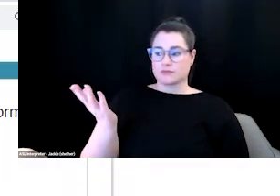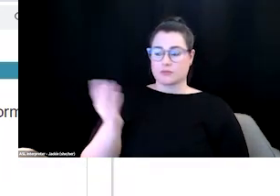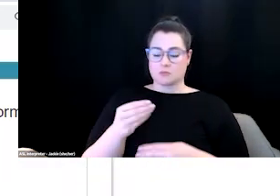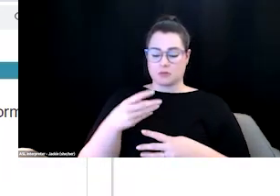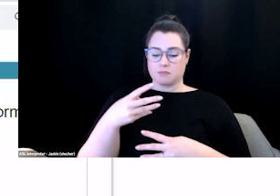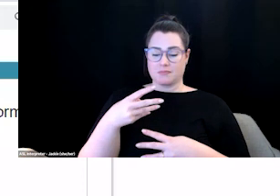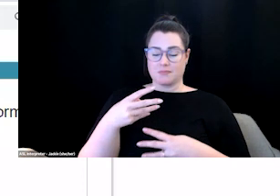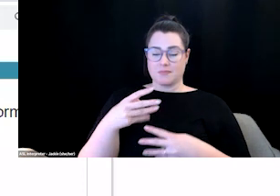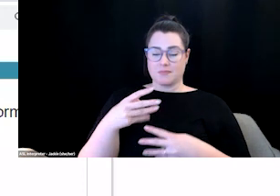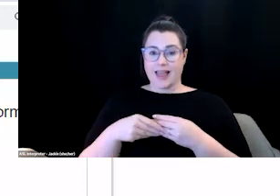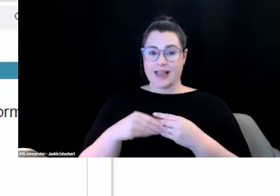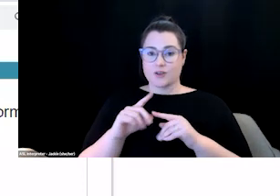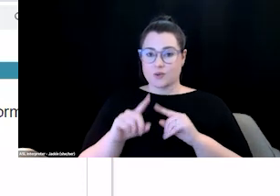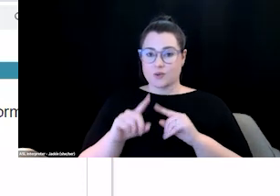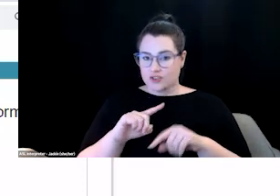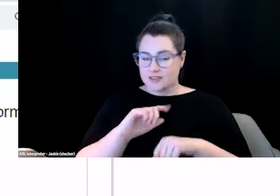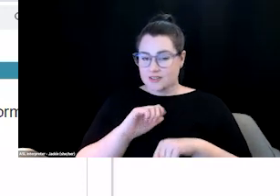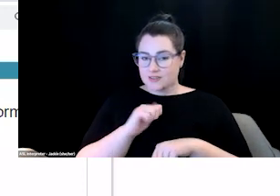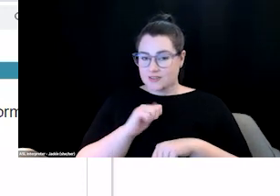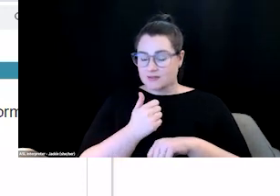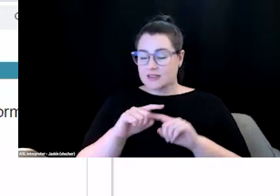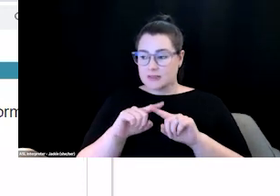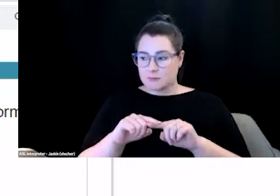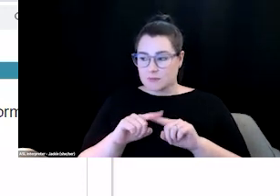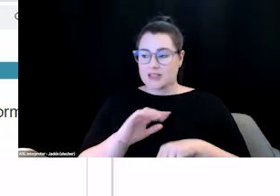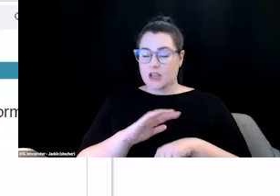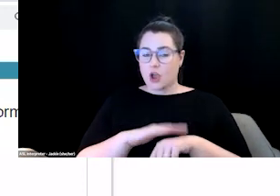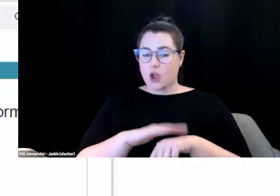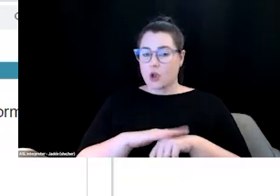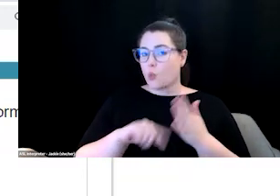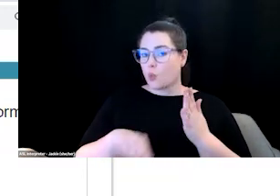So I'm going to click on Approved, and another form field will pop up, and you have to enter.